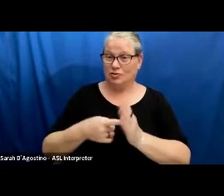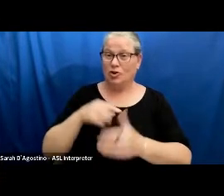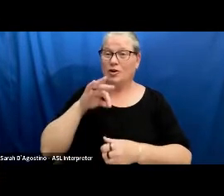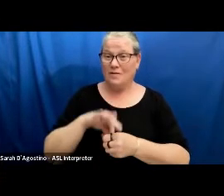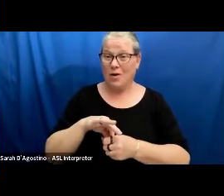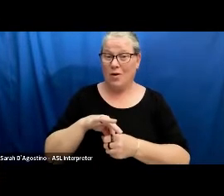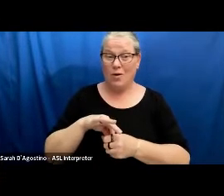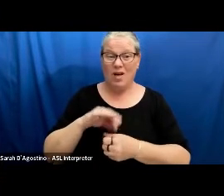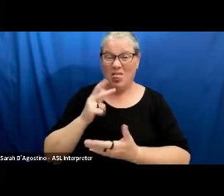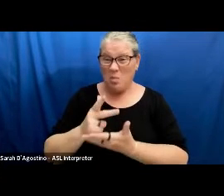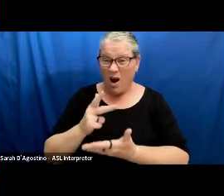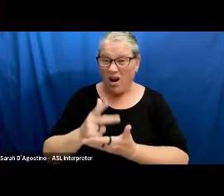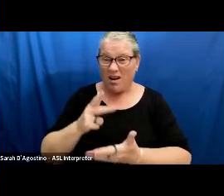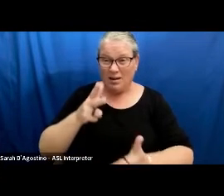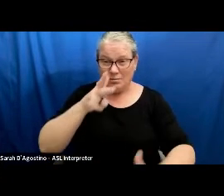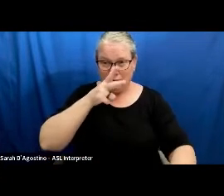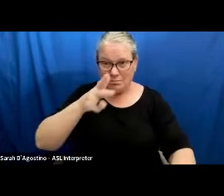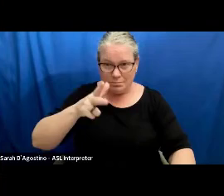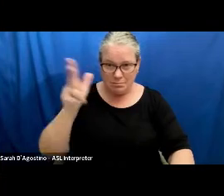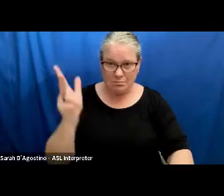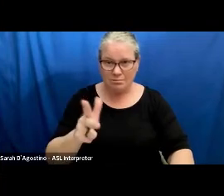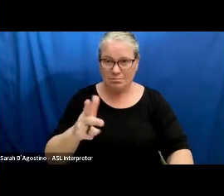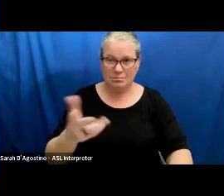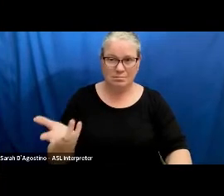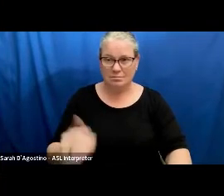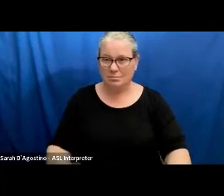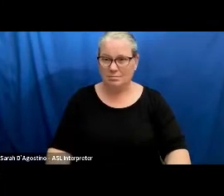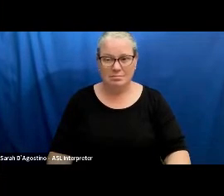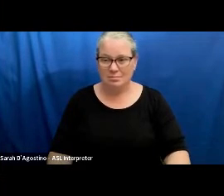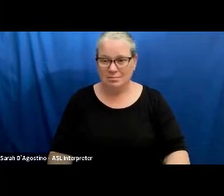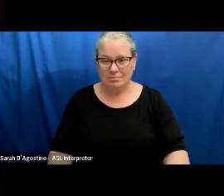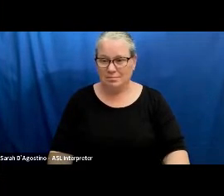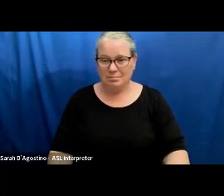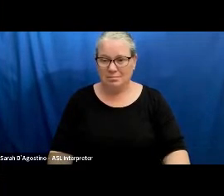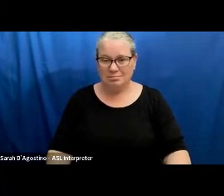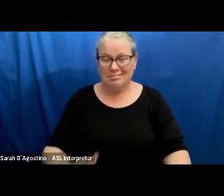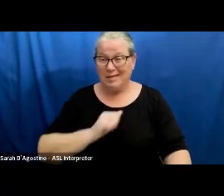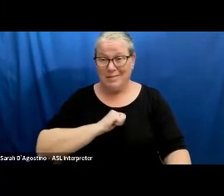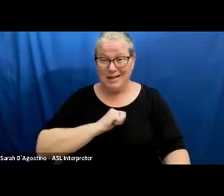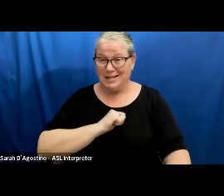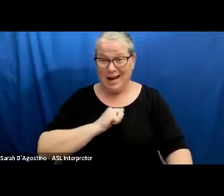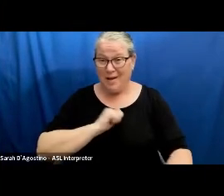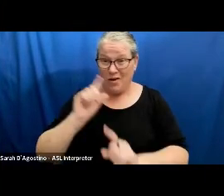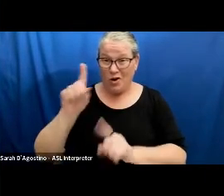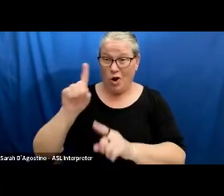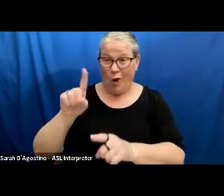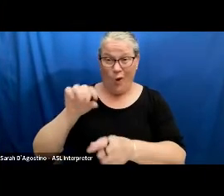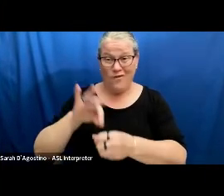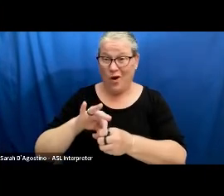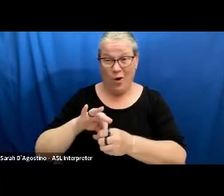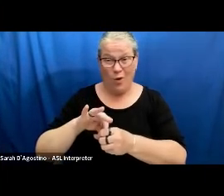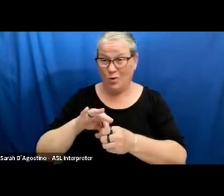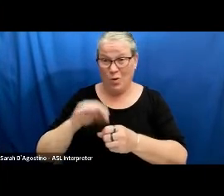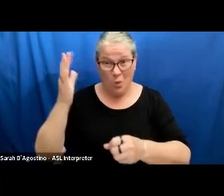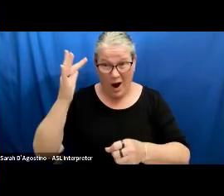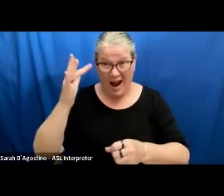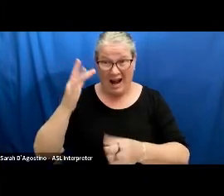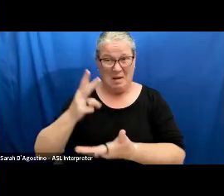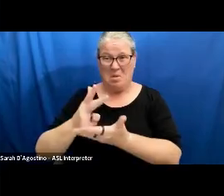it's i don't like going to vote simply because of that first thing you want to look at is parking